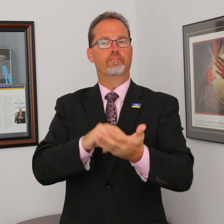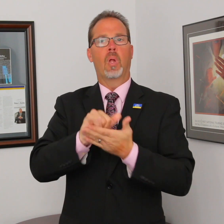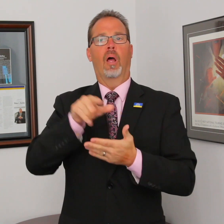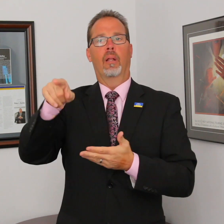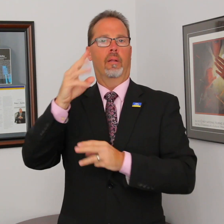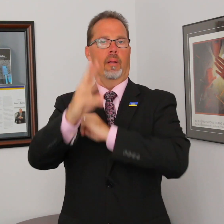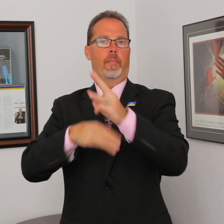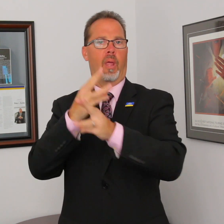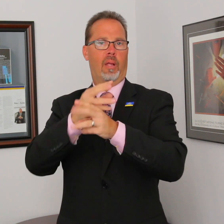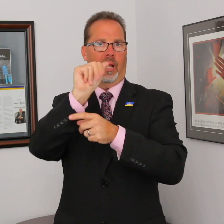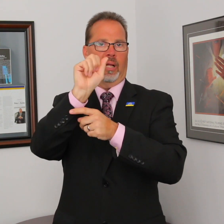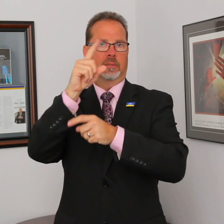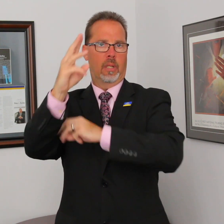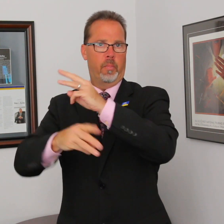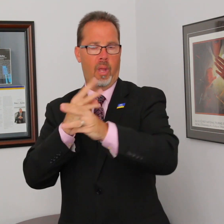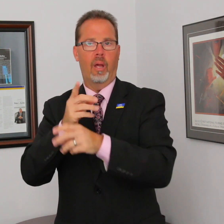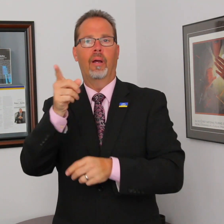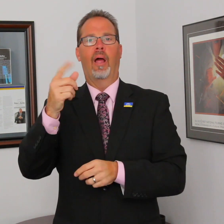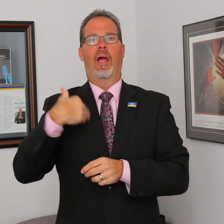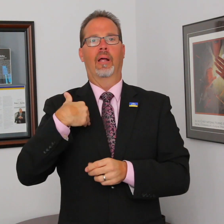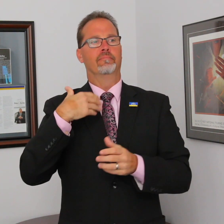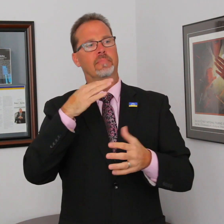there and I wanted to specifically mention the gift that